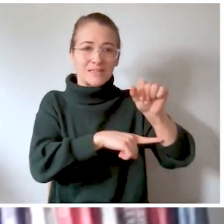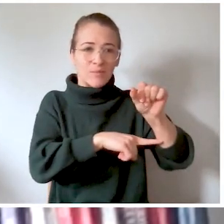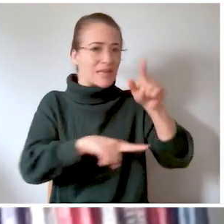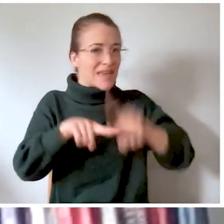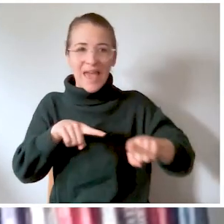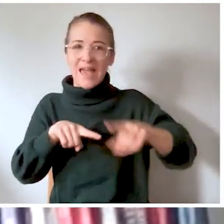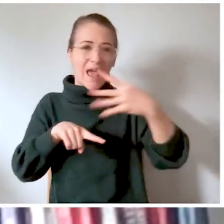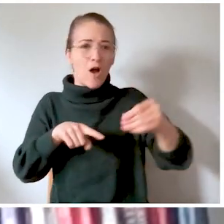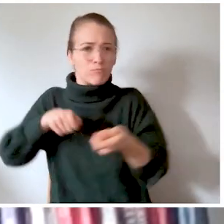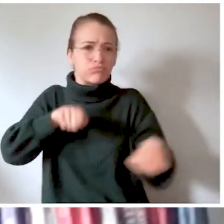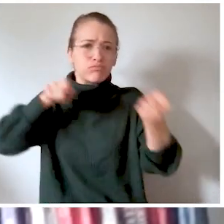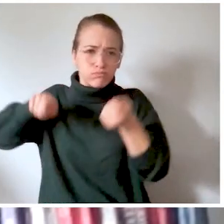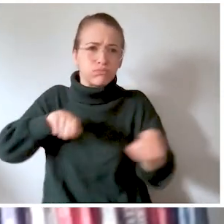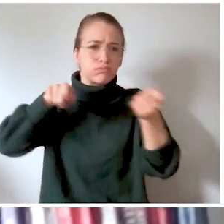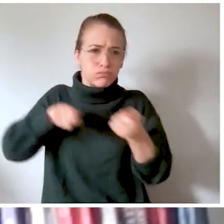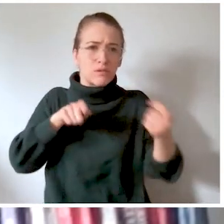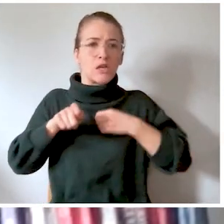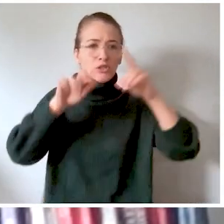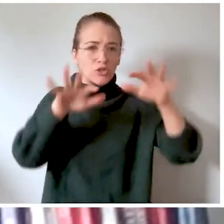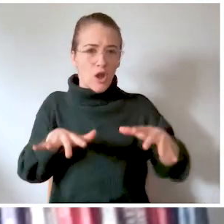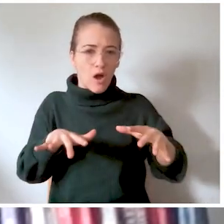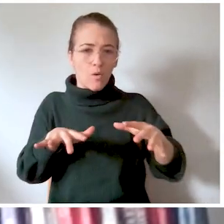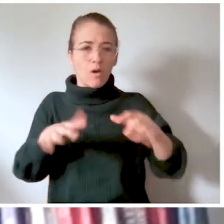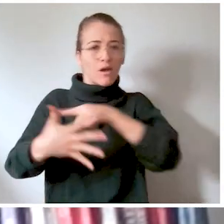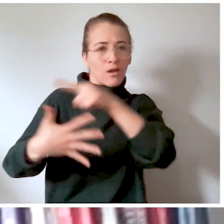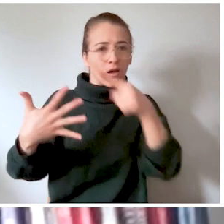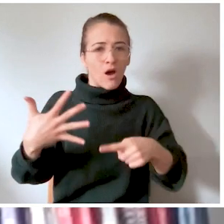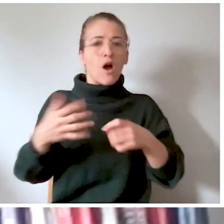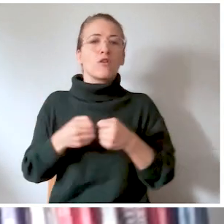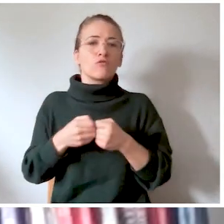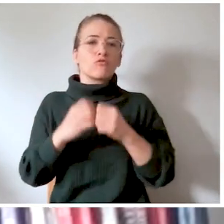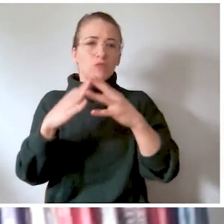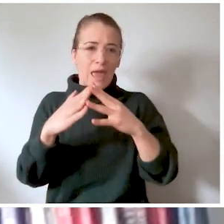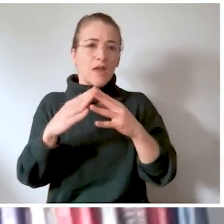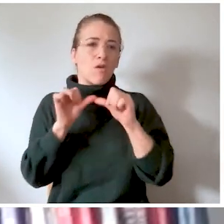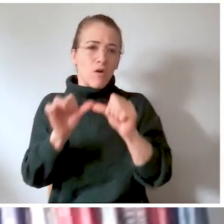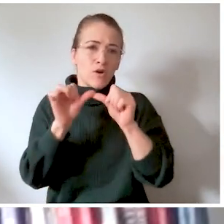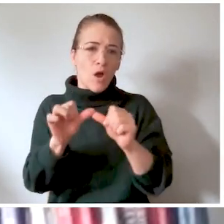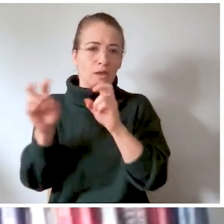So all of those create ongoing issues for people who are trying to use the sidewalk